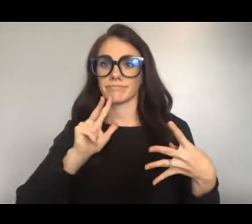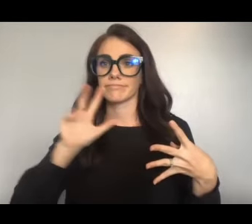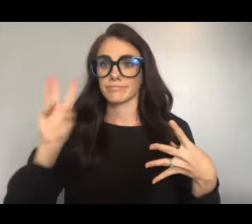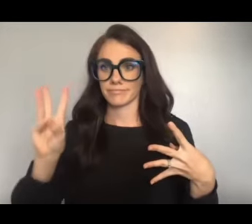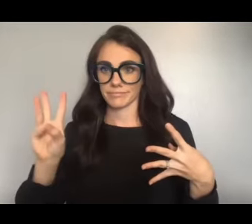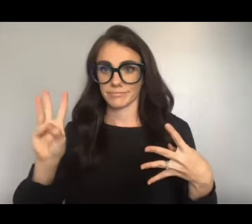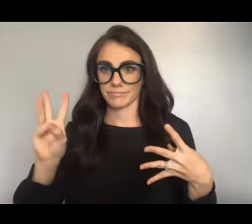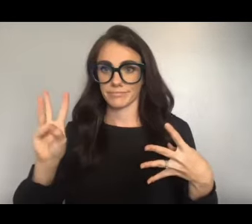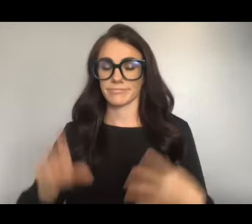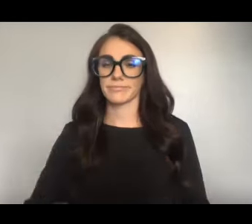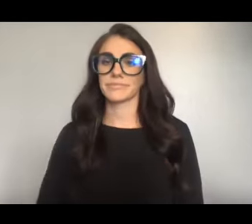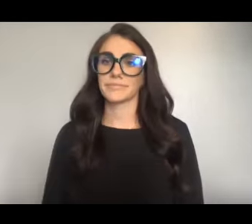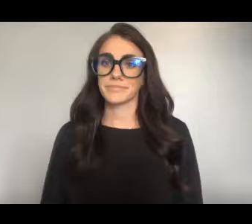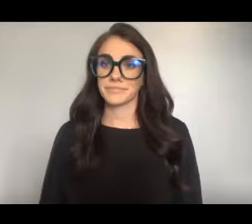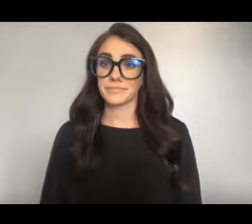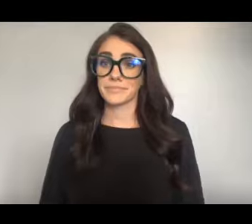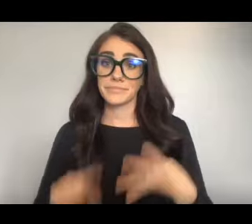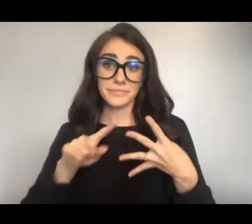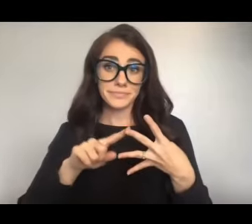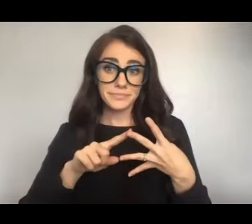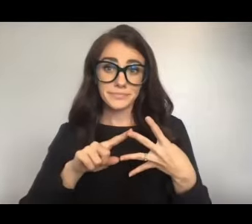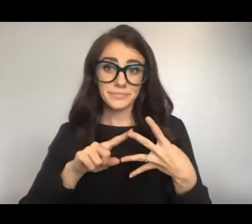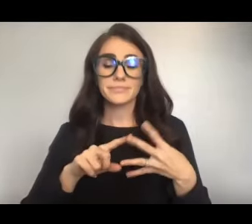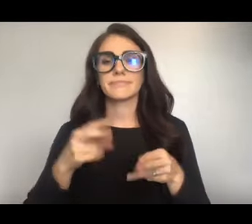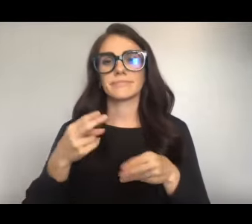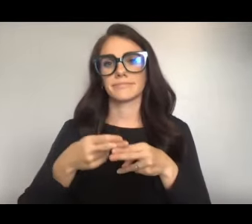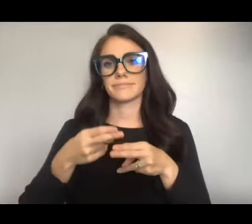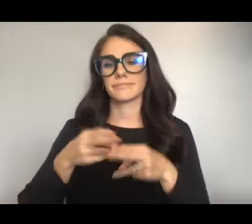and she's 36 years old.